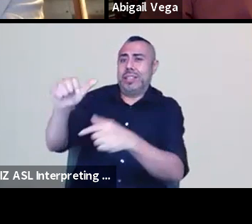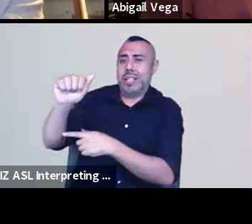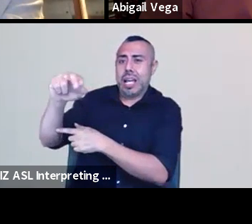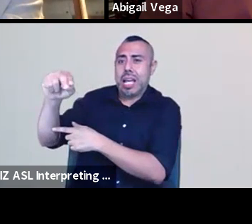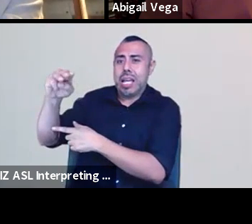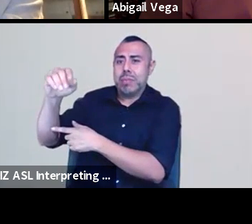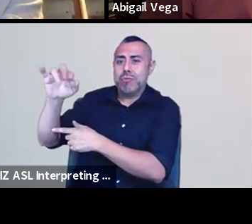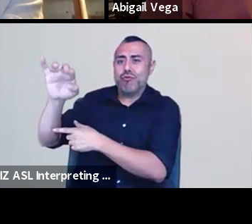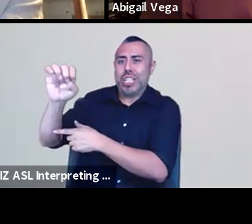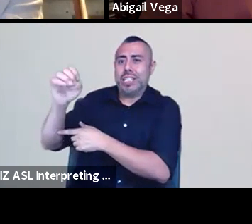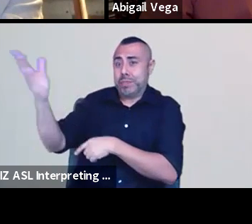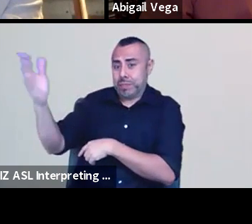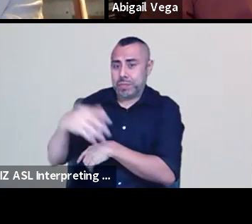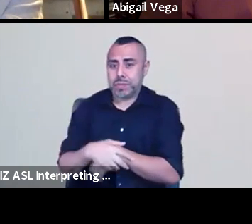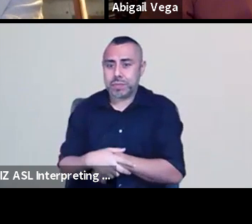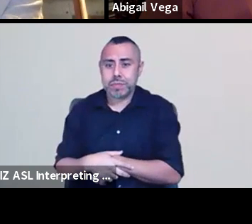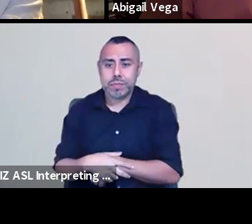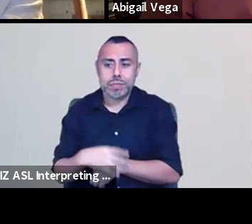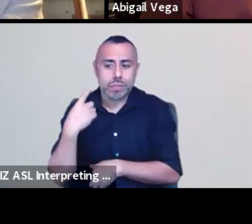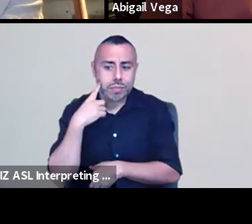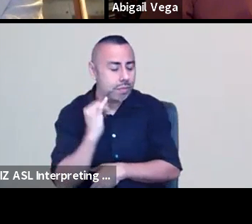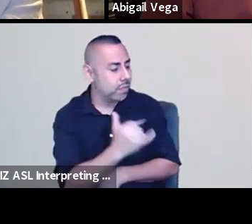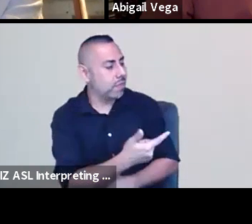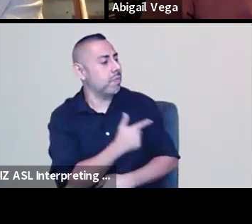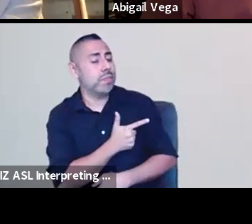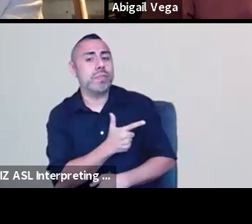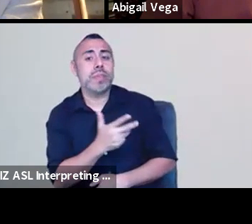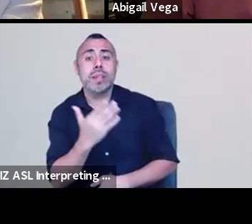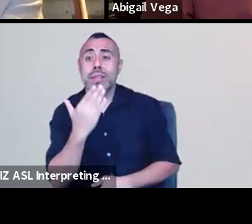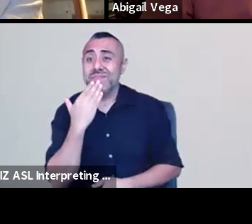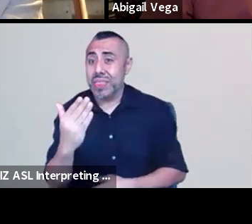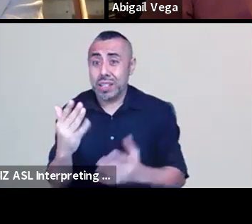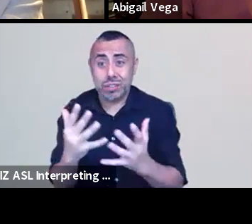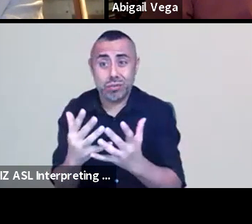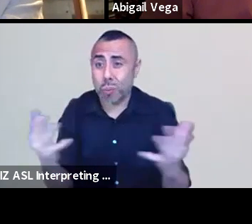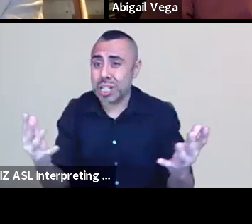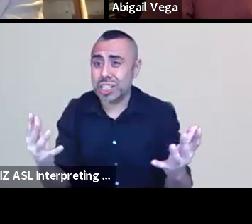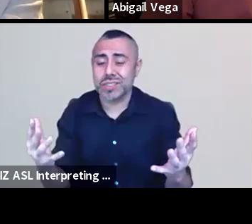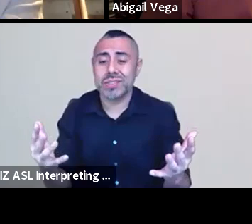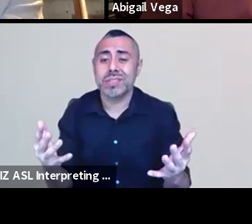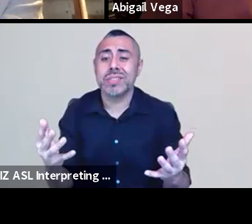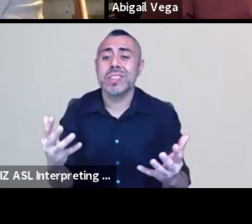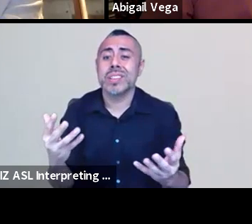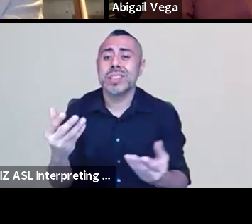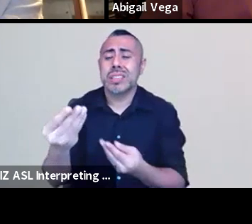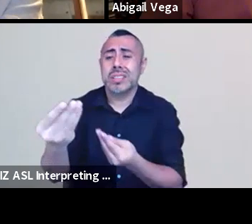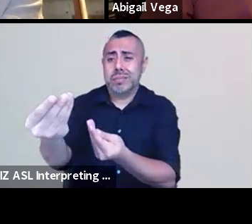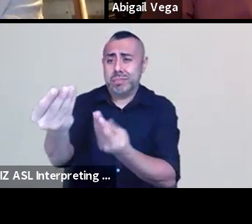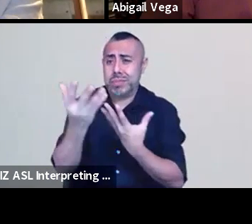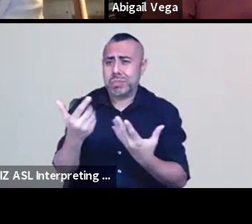Oh, thank you so much. Tell me what I'm supposed to do right now.